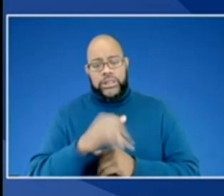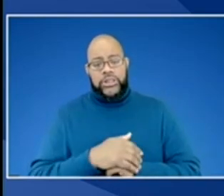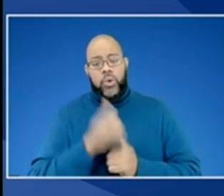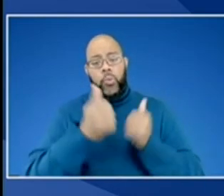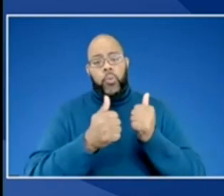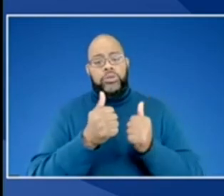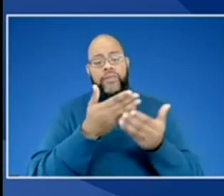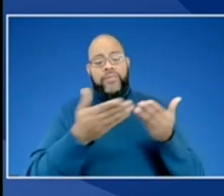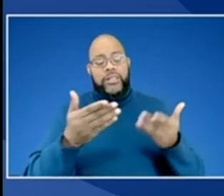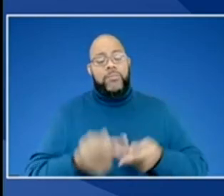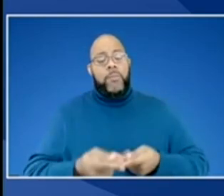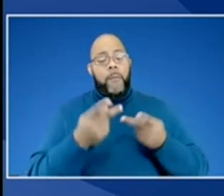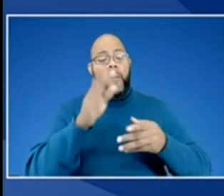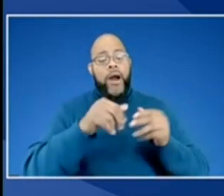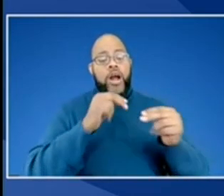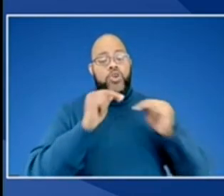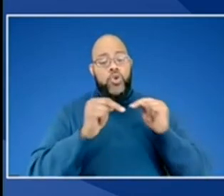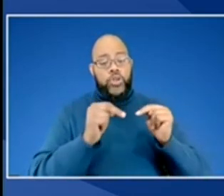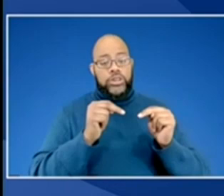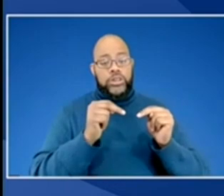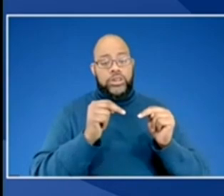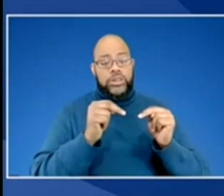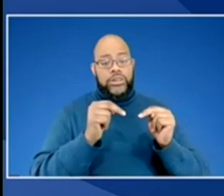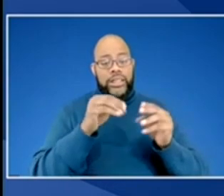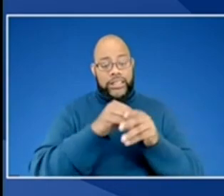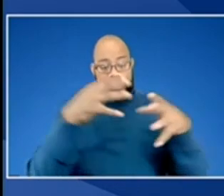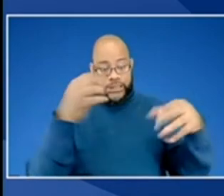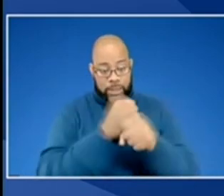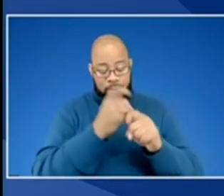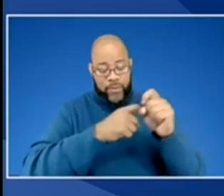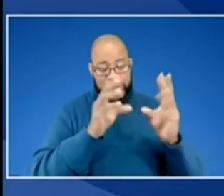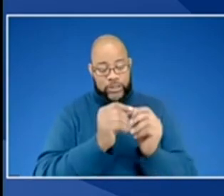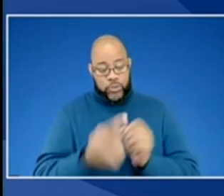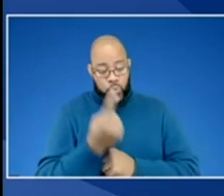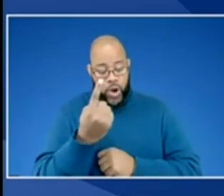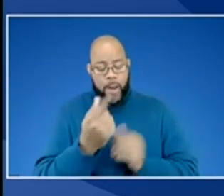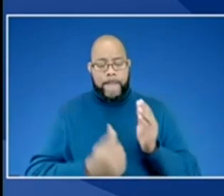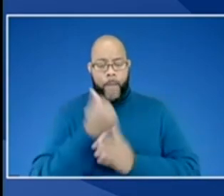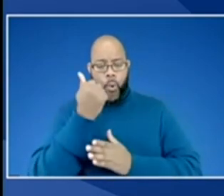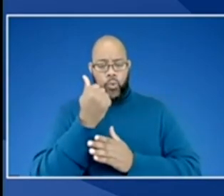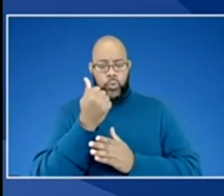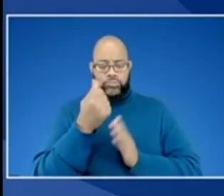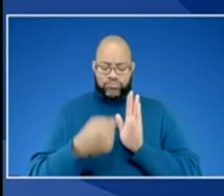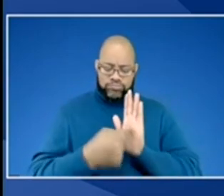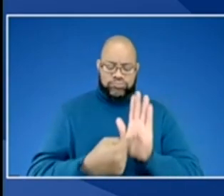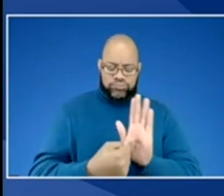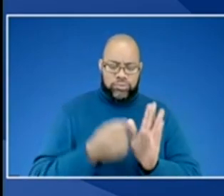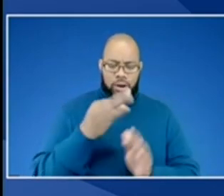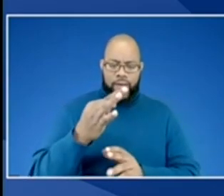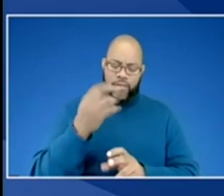proposed by negotiators above in the summary from session one are most indicative of a hardship that would not